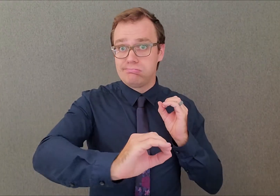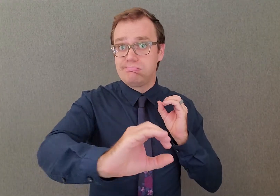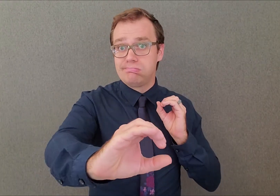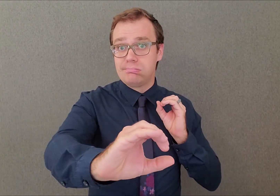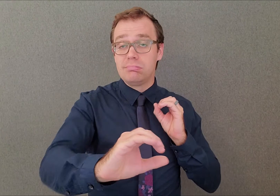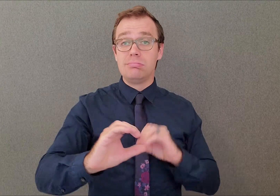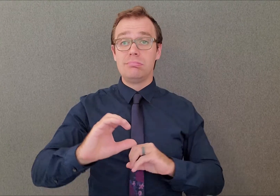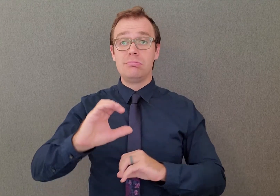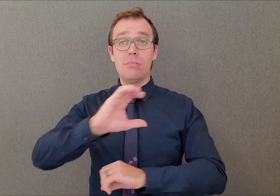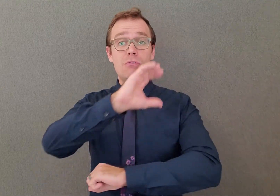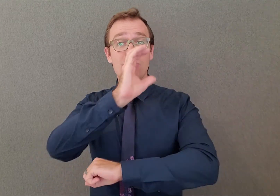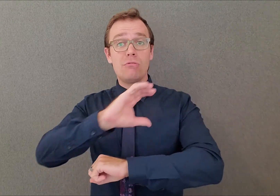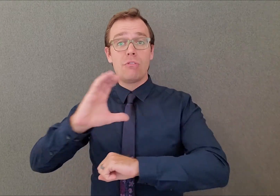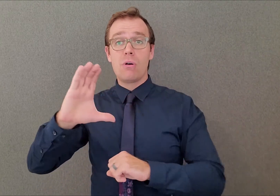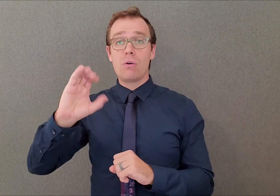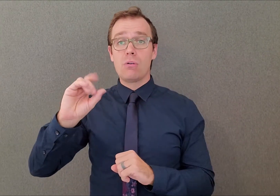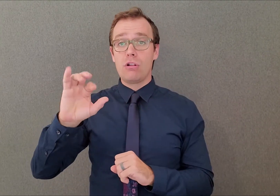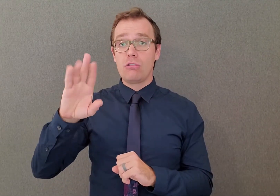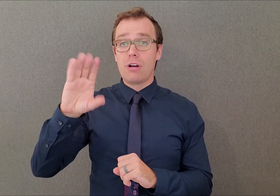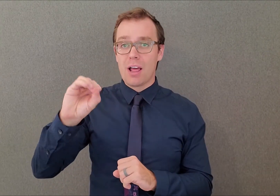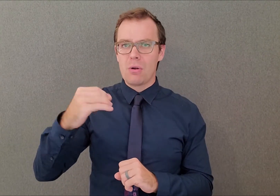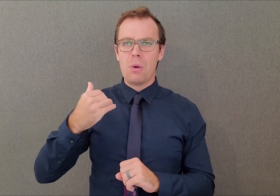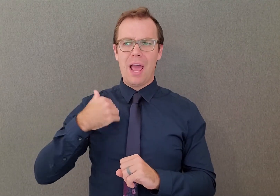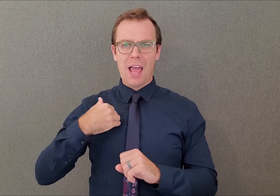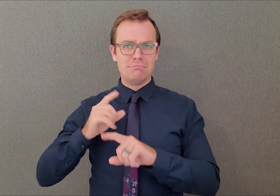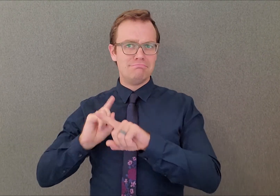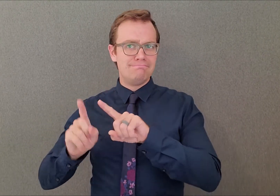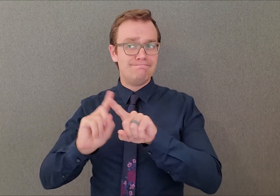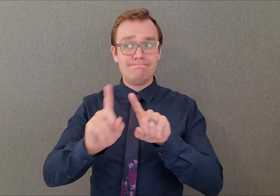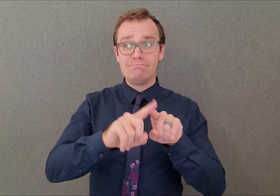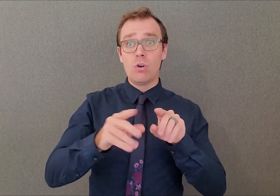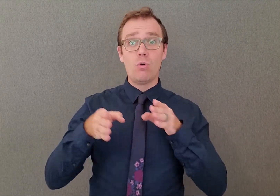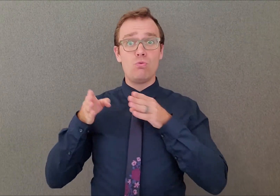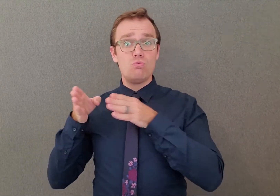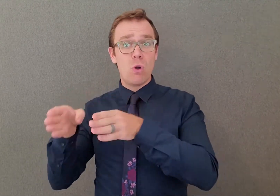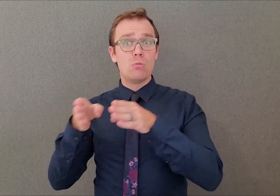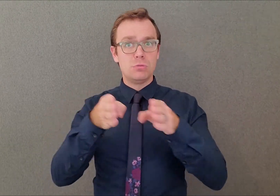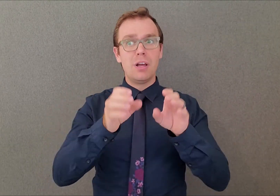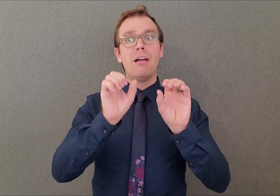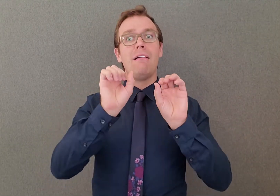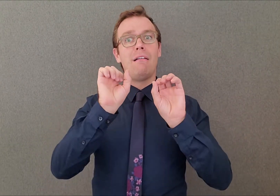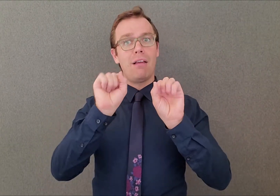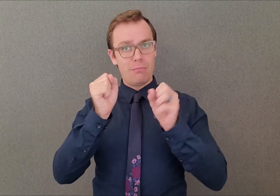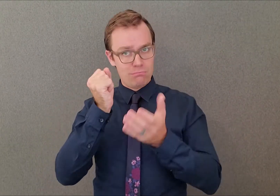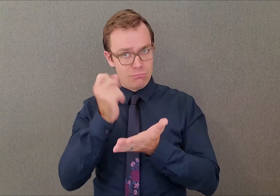Colorado has a diverse network of roadways that are authorized to transport them.